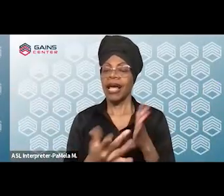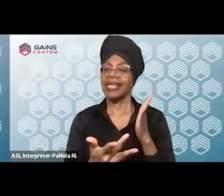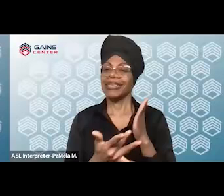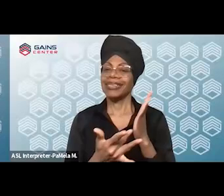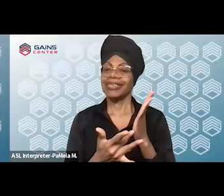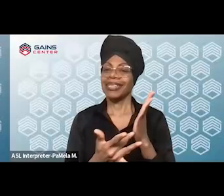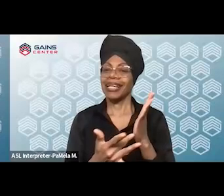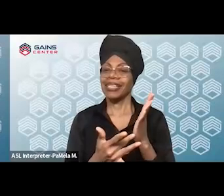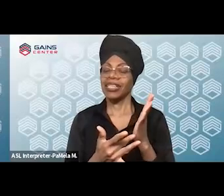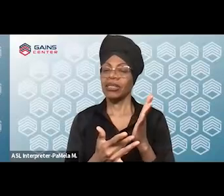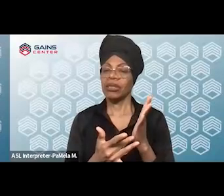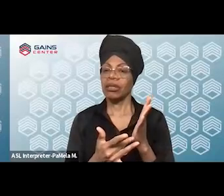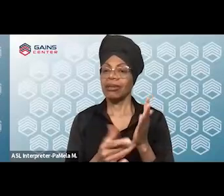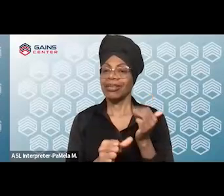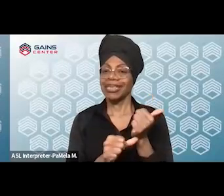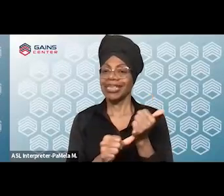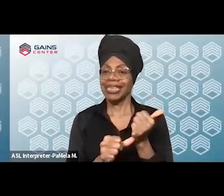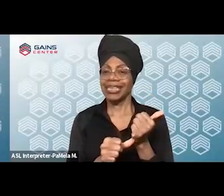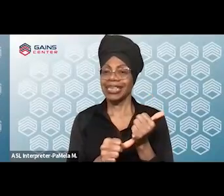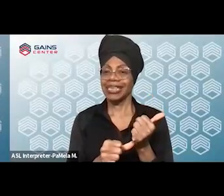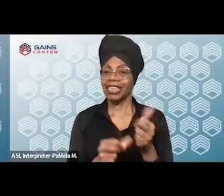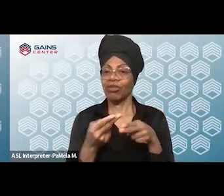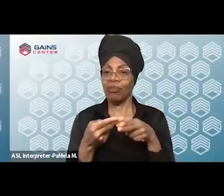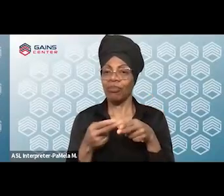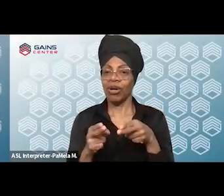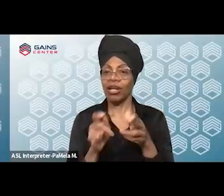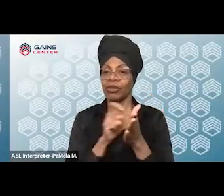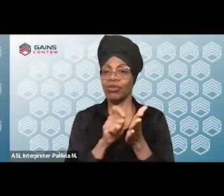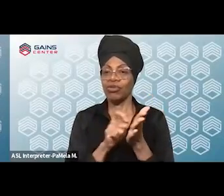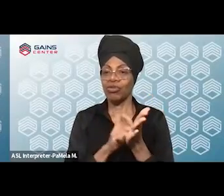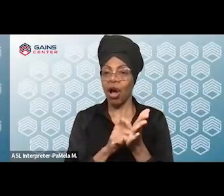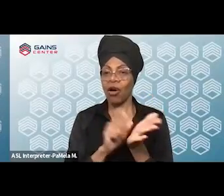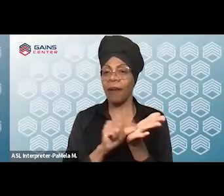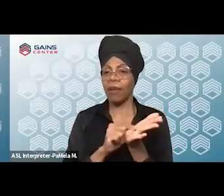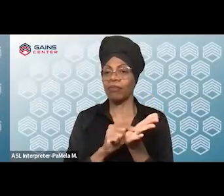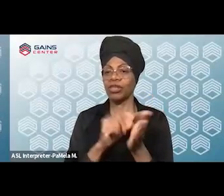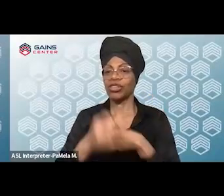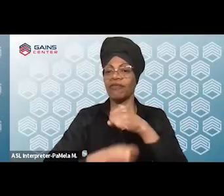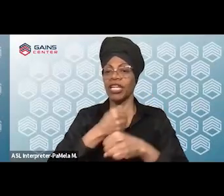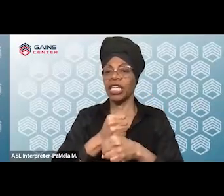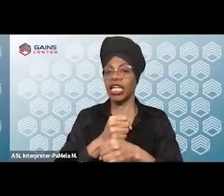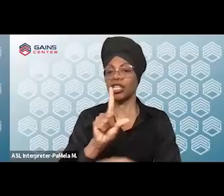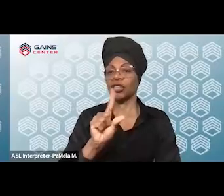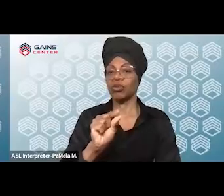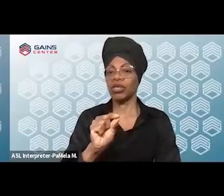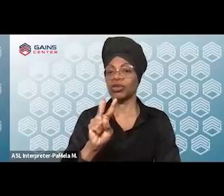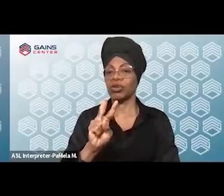that we wrote in and published in 2023 for the Bureau of Justice Assistance